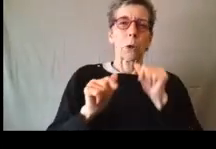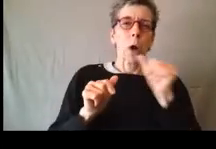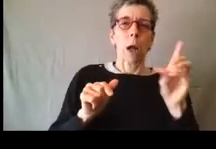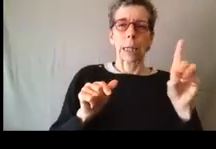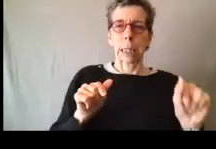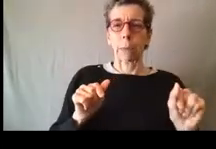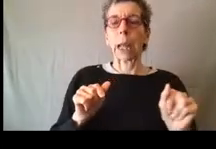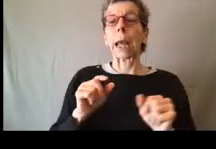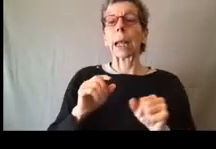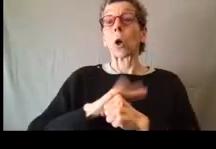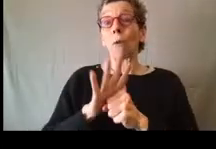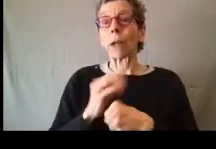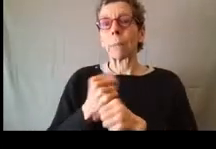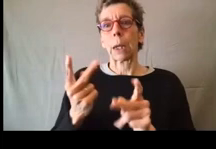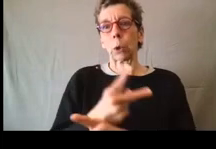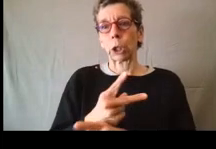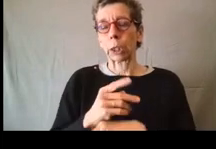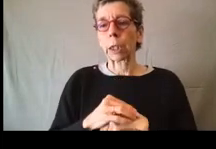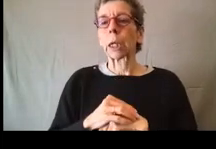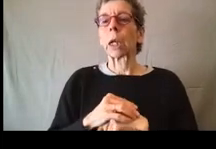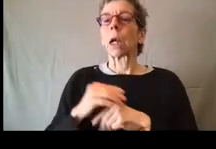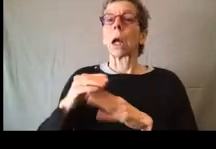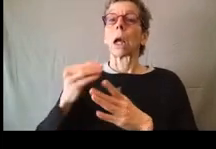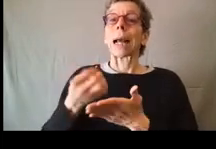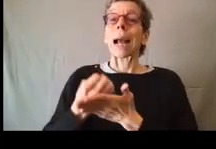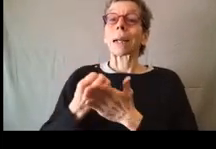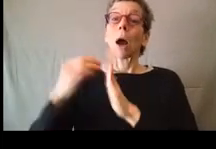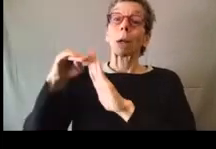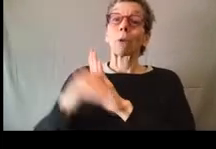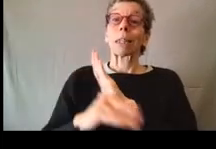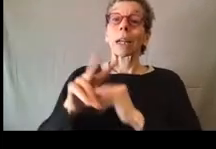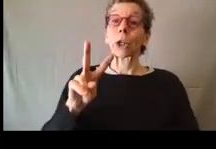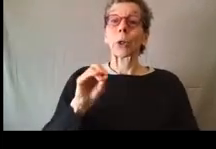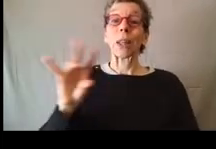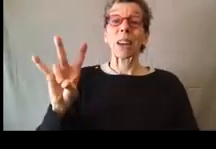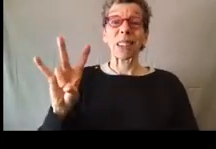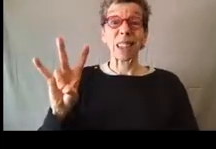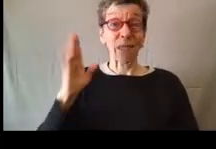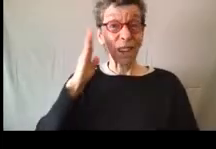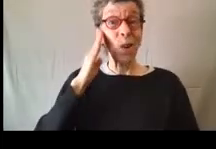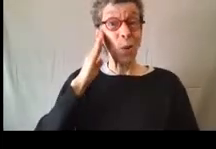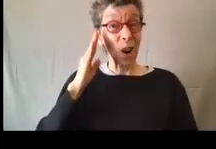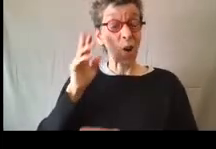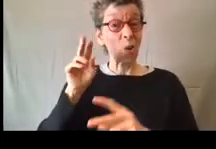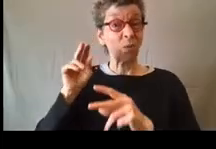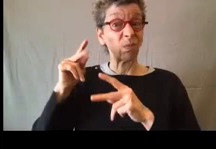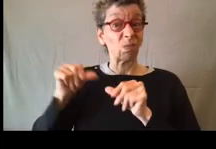If the recession of 2007 is any guide we know the return to labor force for people with